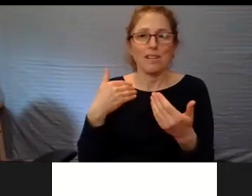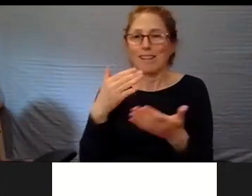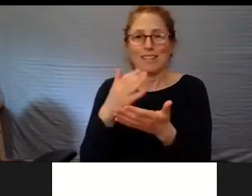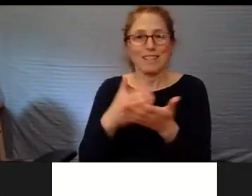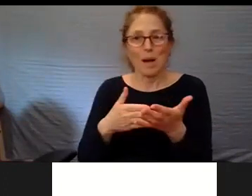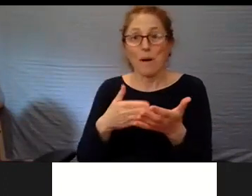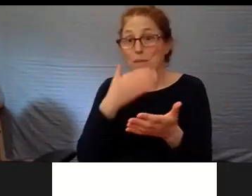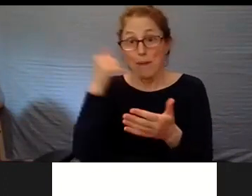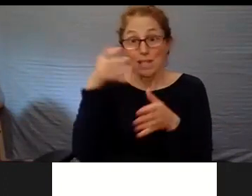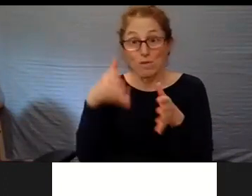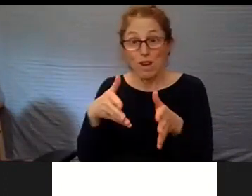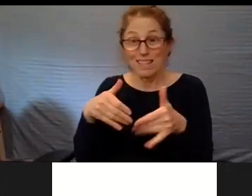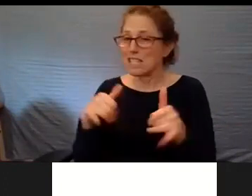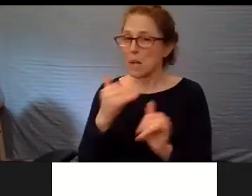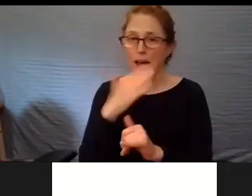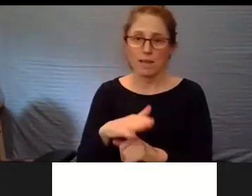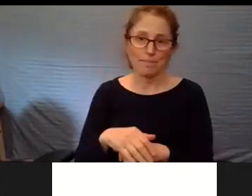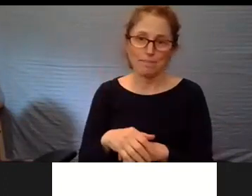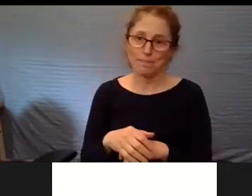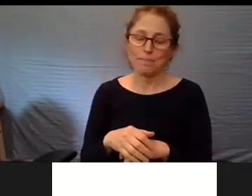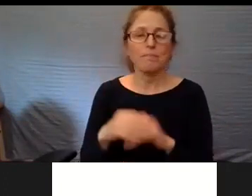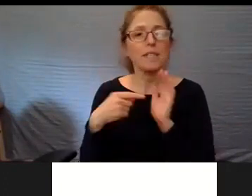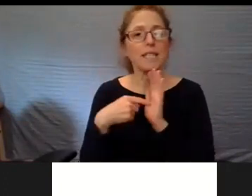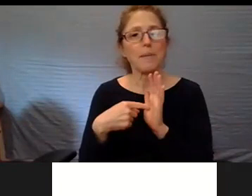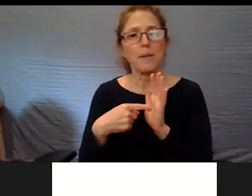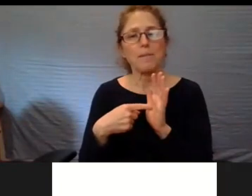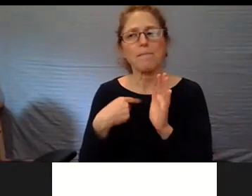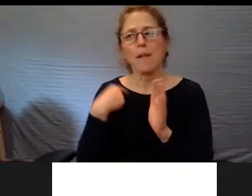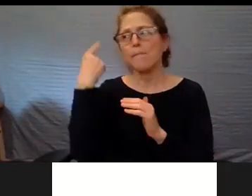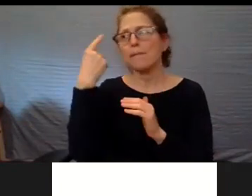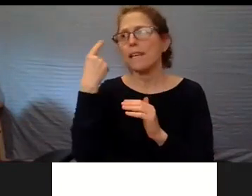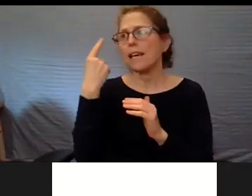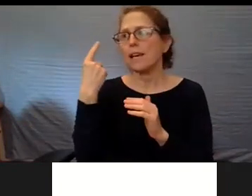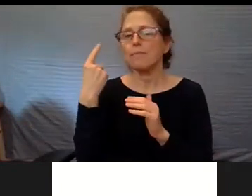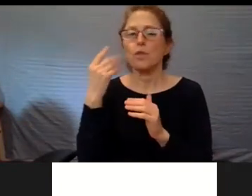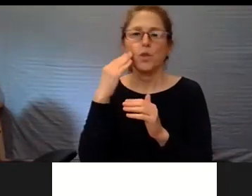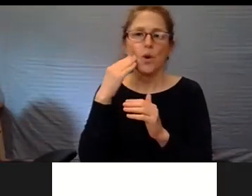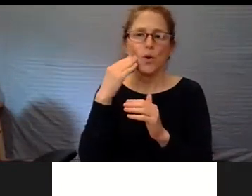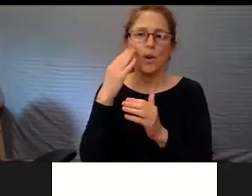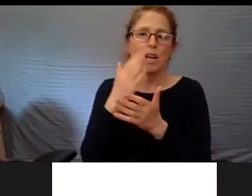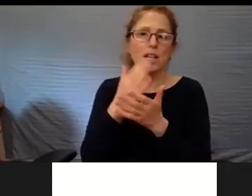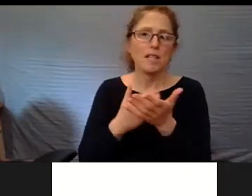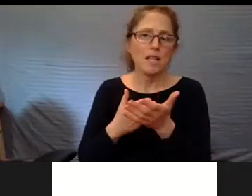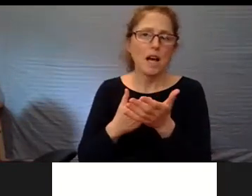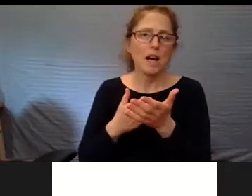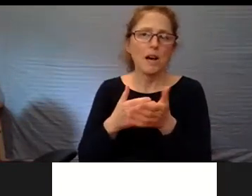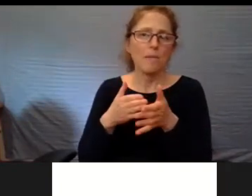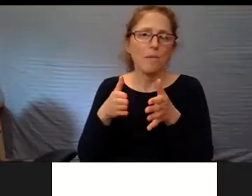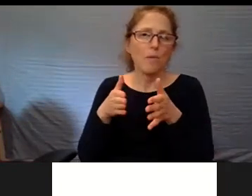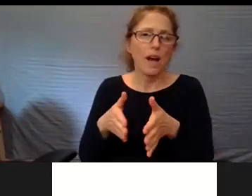For instance, in thinking of, you know, some of the ways that are used with